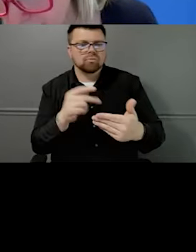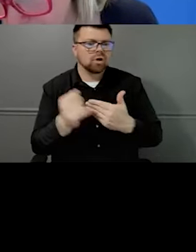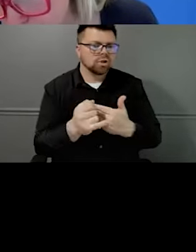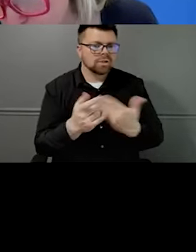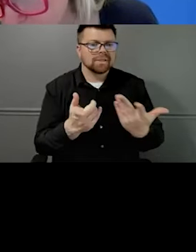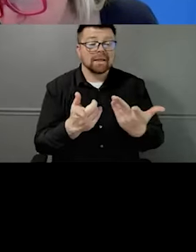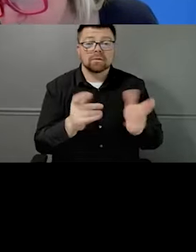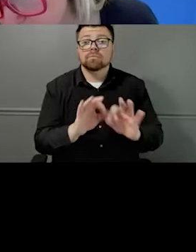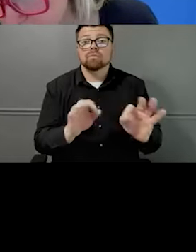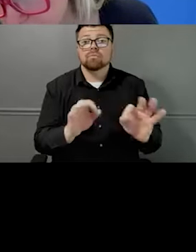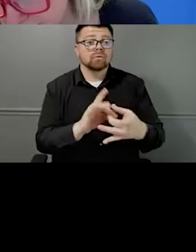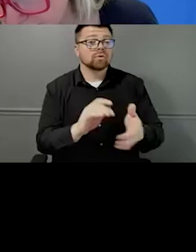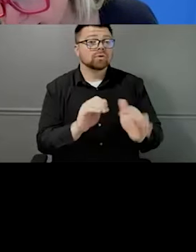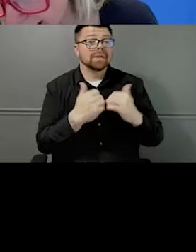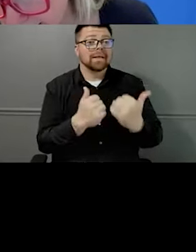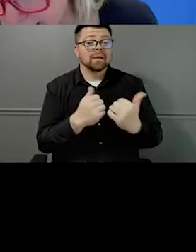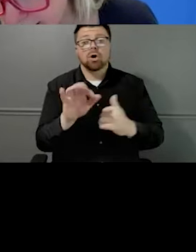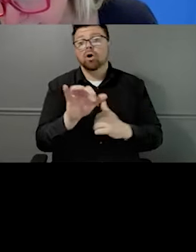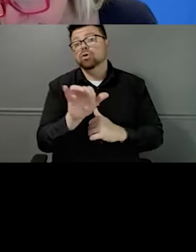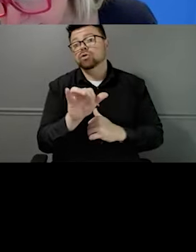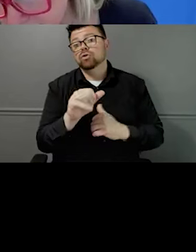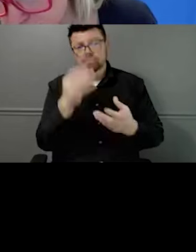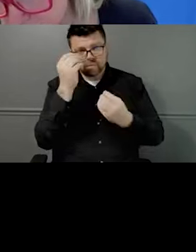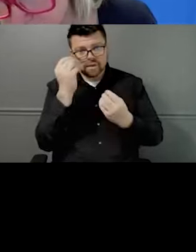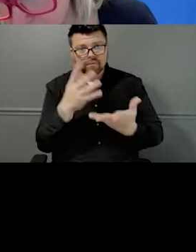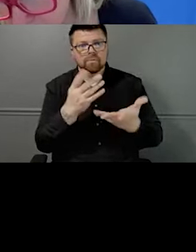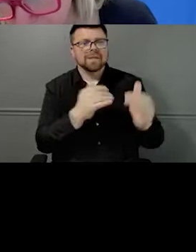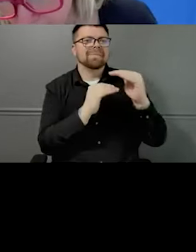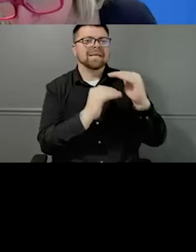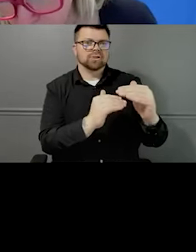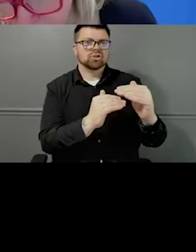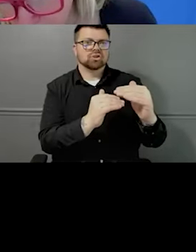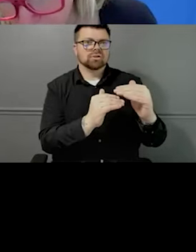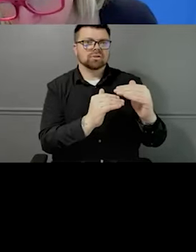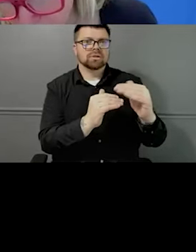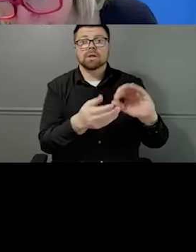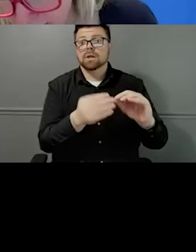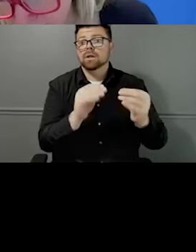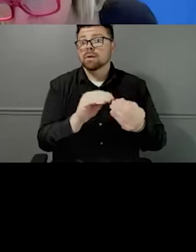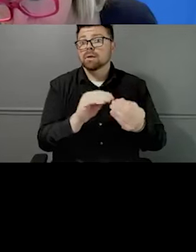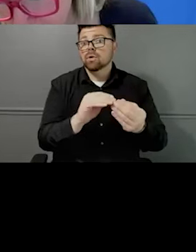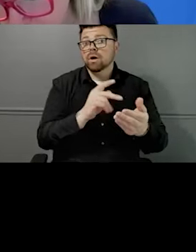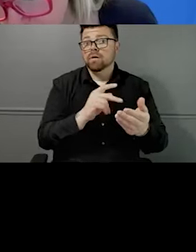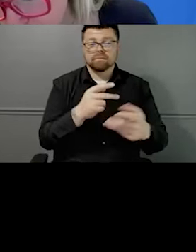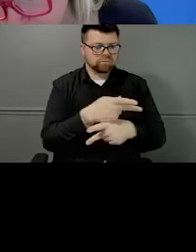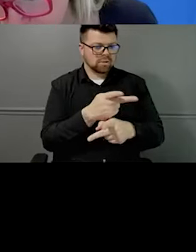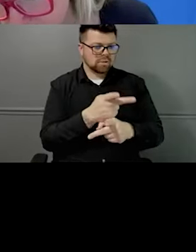as well as to specify any limitations on the number of products that may be included in